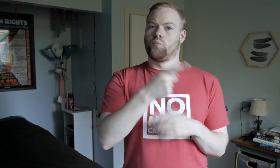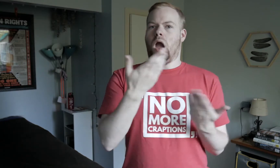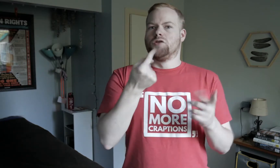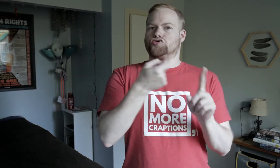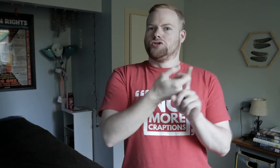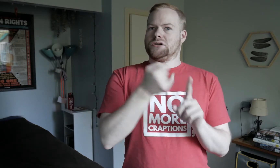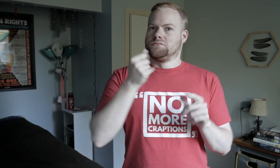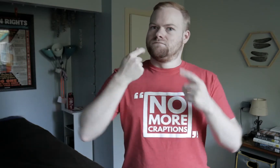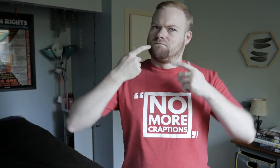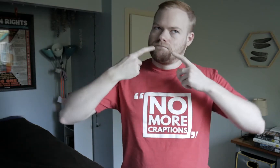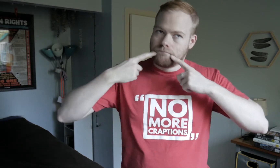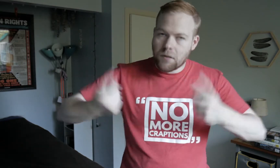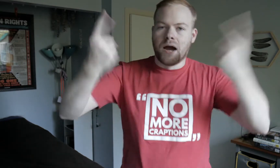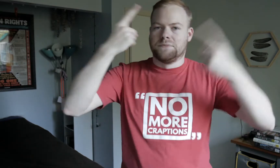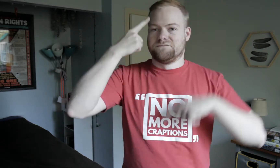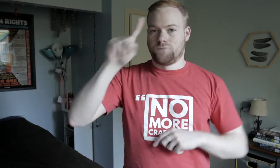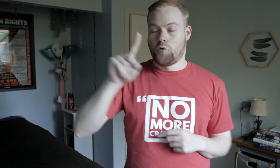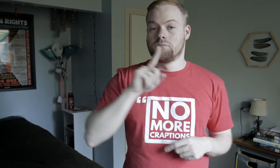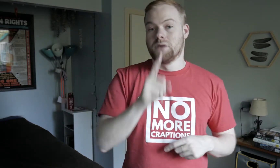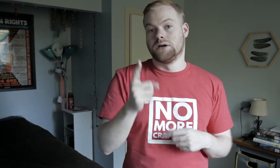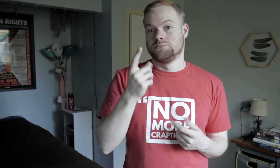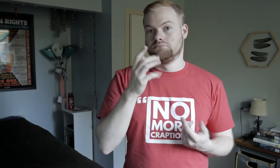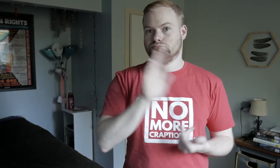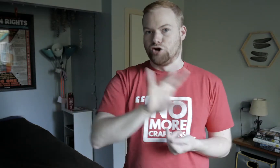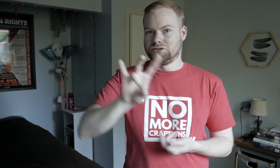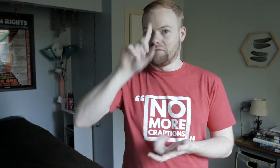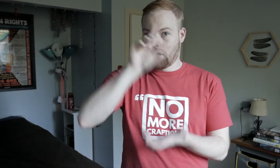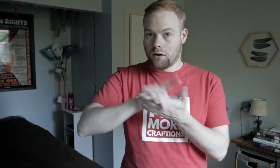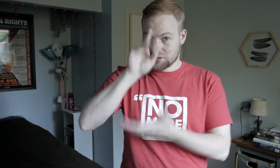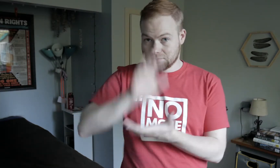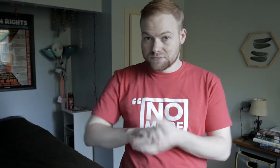What she’s famous for is her seven husbands.